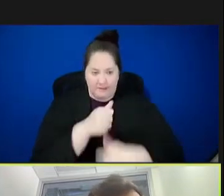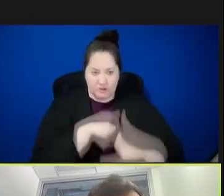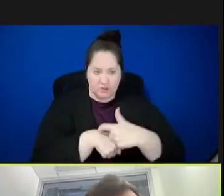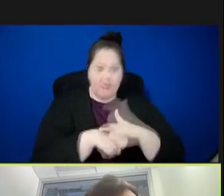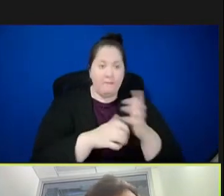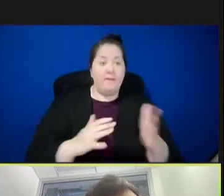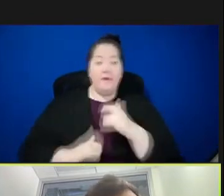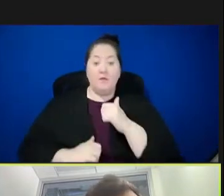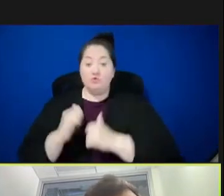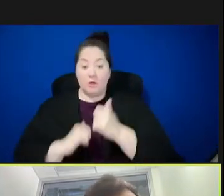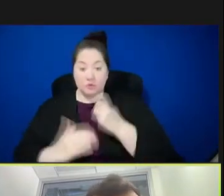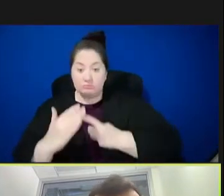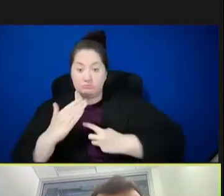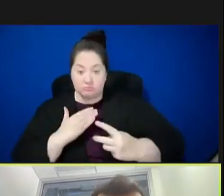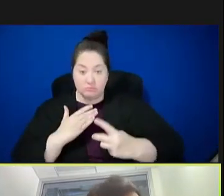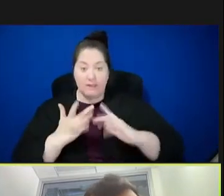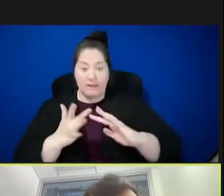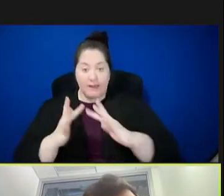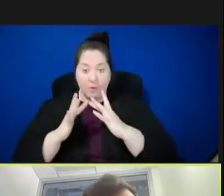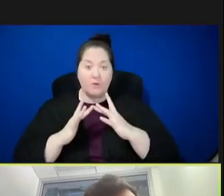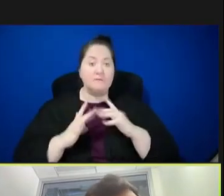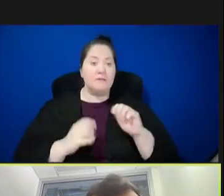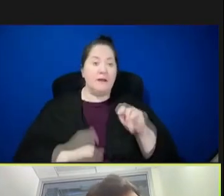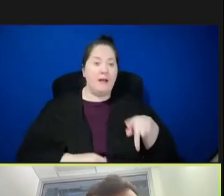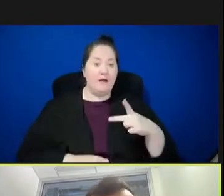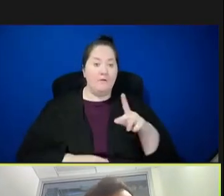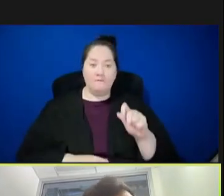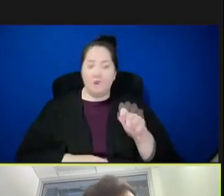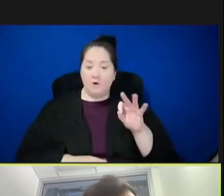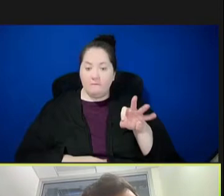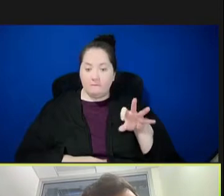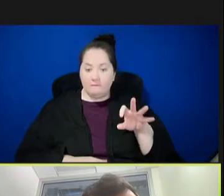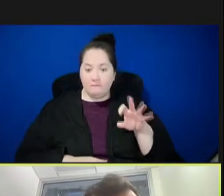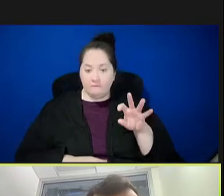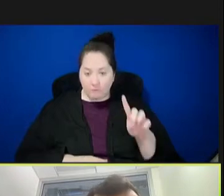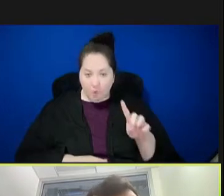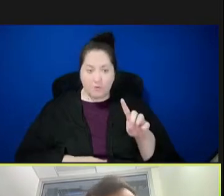prediction networks, right, like alpha fold to say, okay, feed it that sequence and see does it